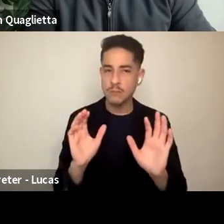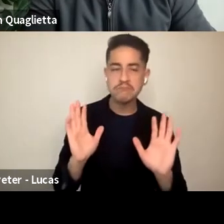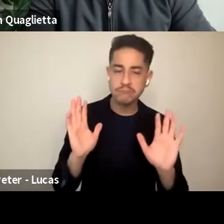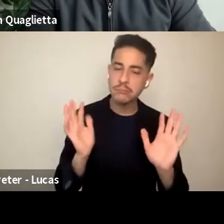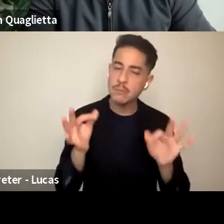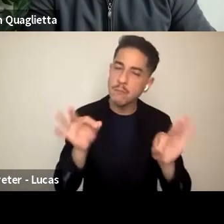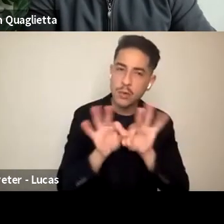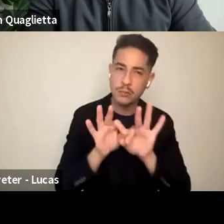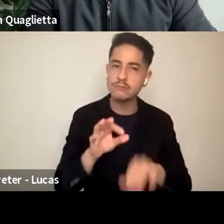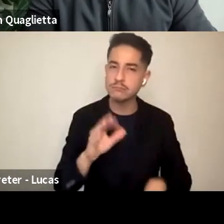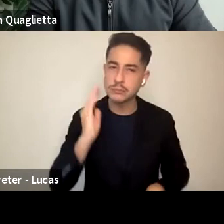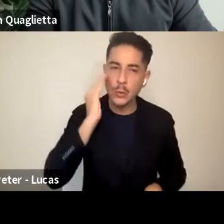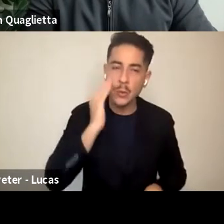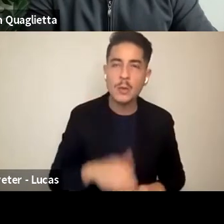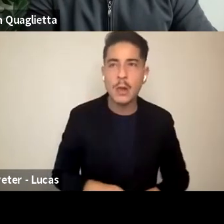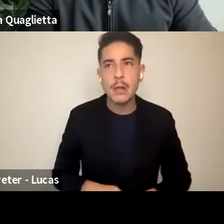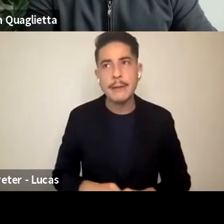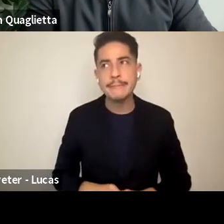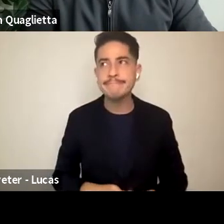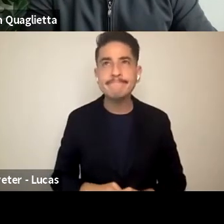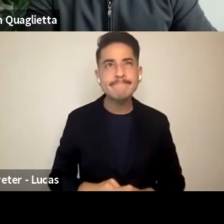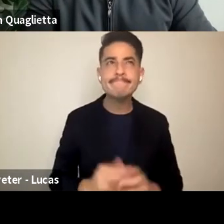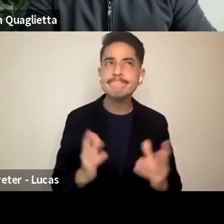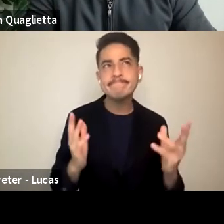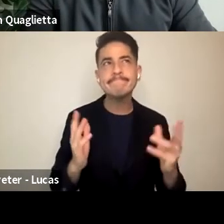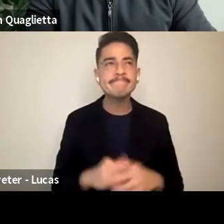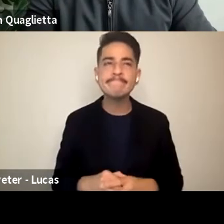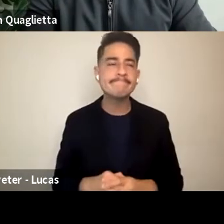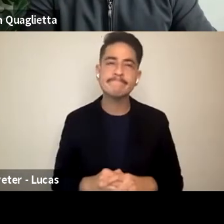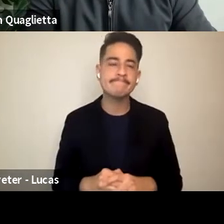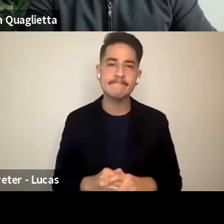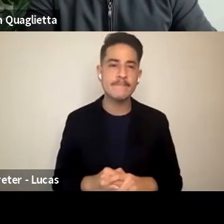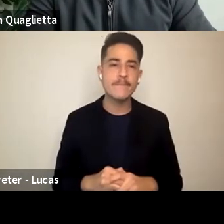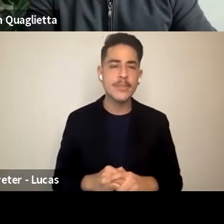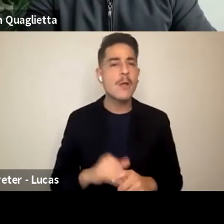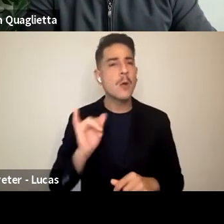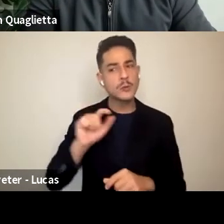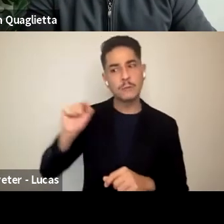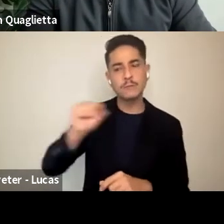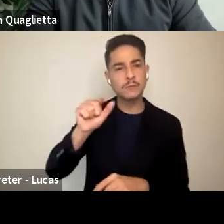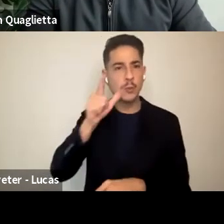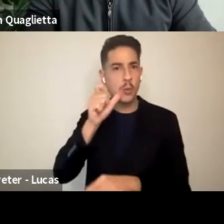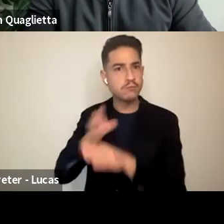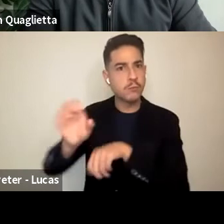I think it's a strong suit for SEO to understand to go through